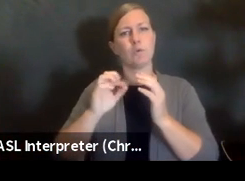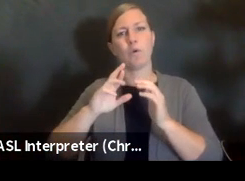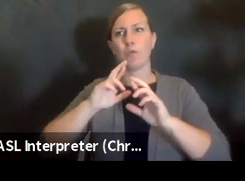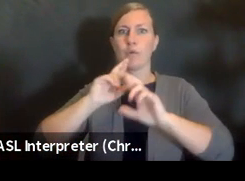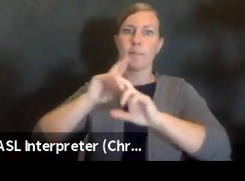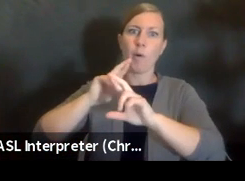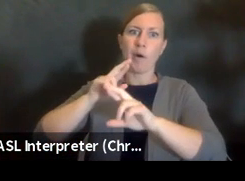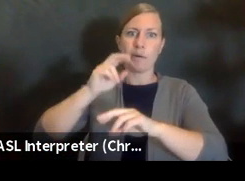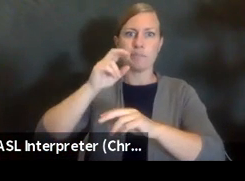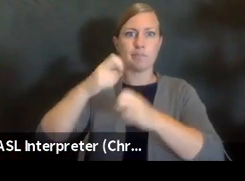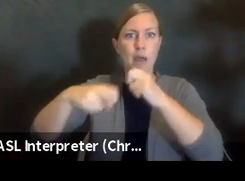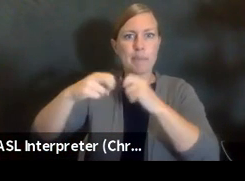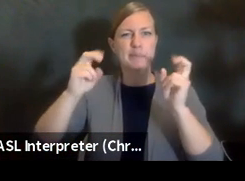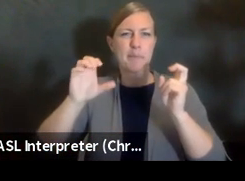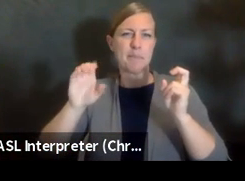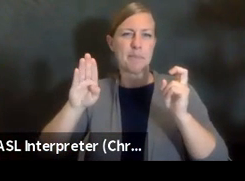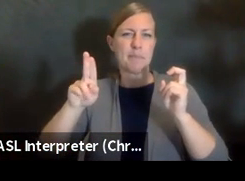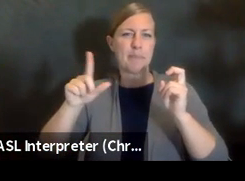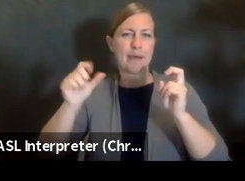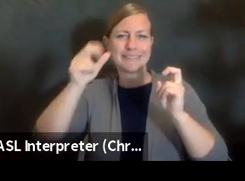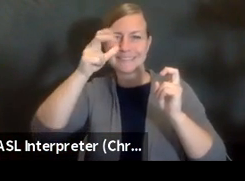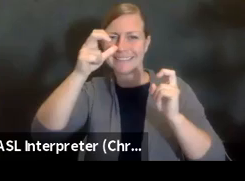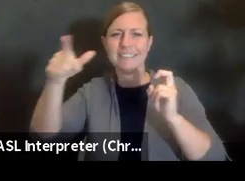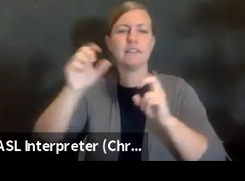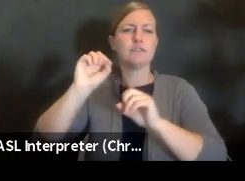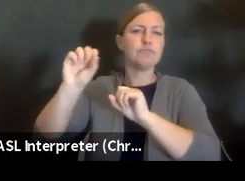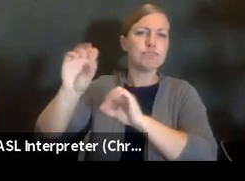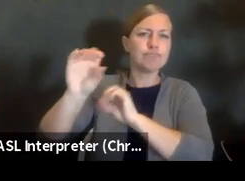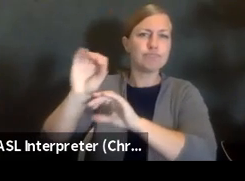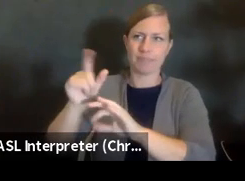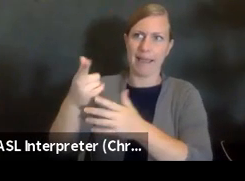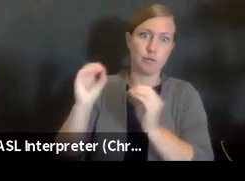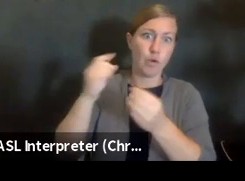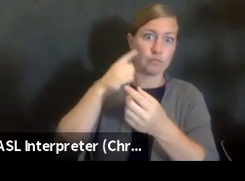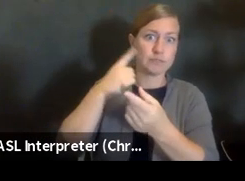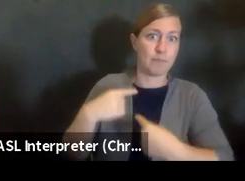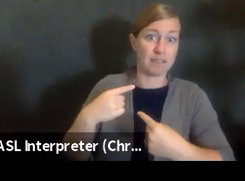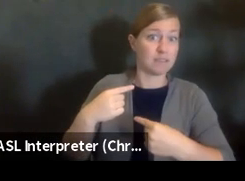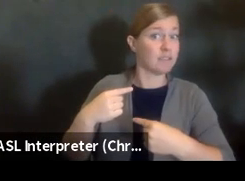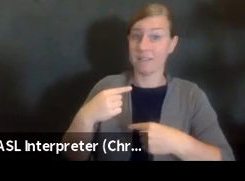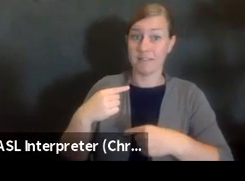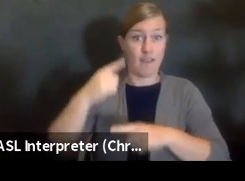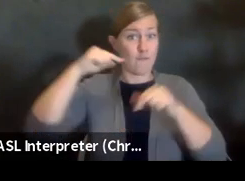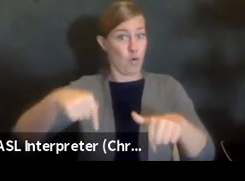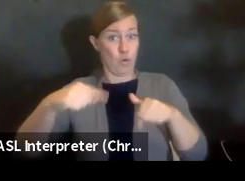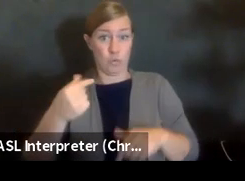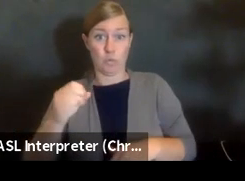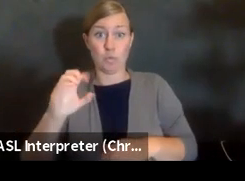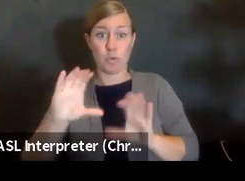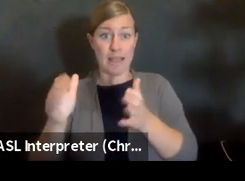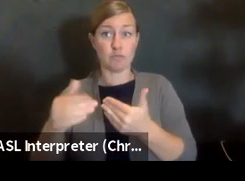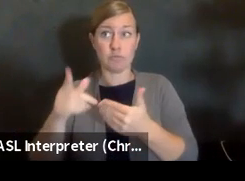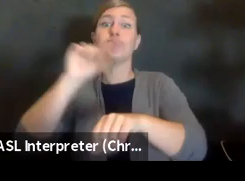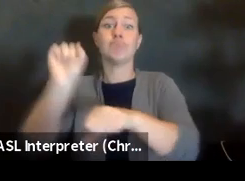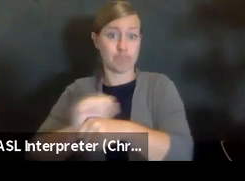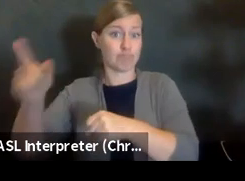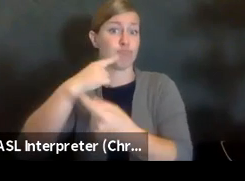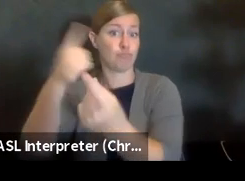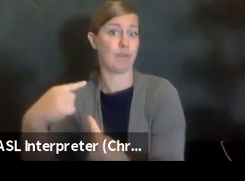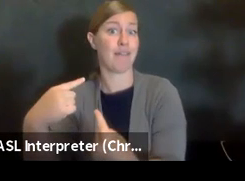Katherine Livick - ESD 112: Now Google won't write back to you but this little question mark down here, you can do report issue or request feature when you click on that.